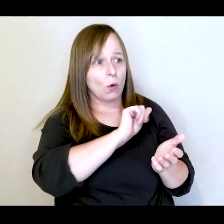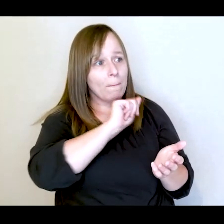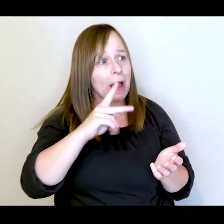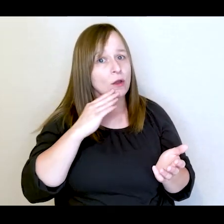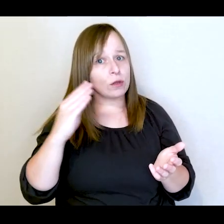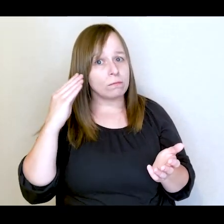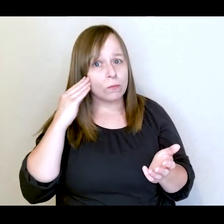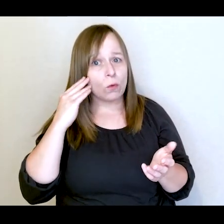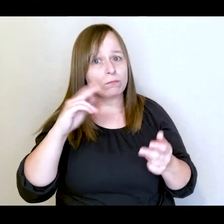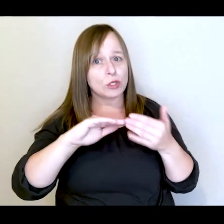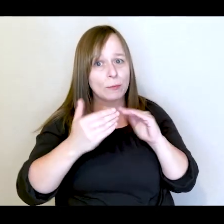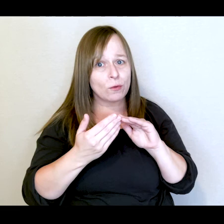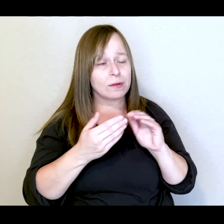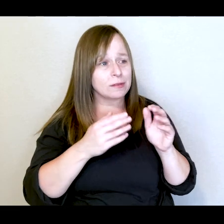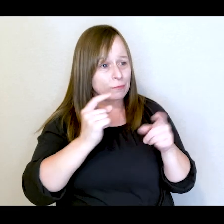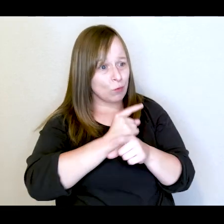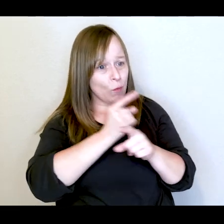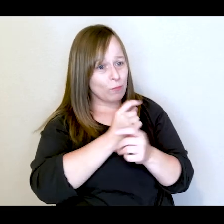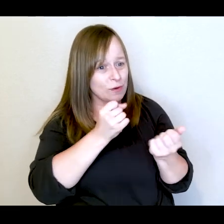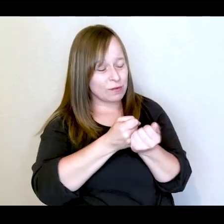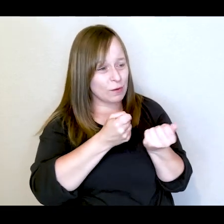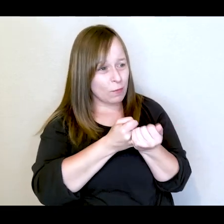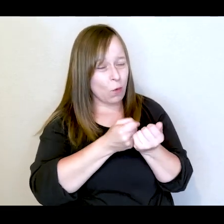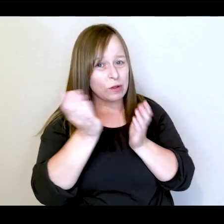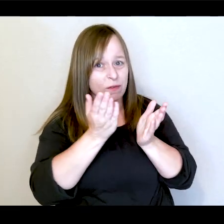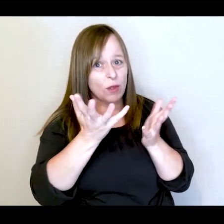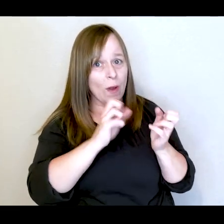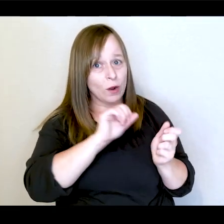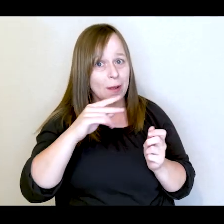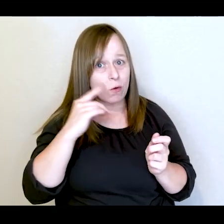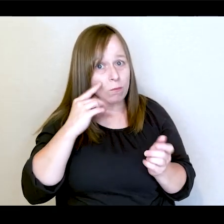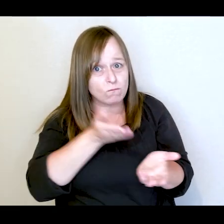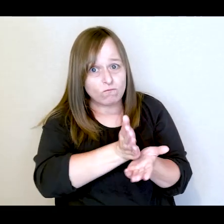community with the appropriate support services if that's where they want to be,